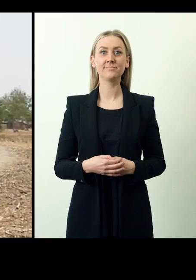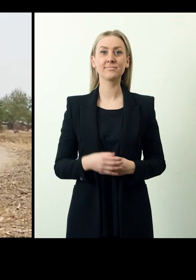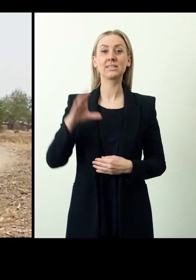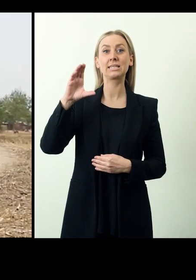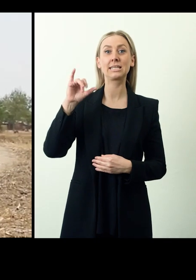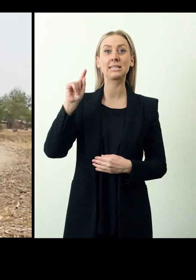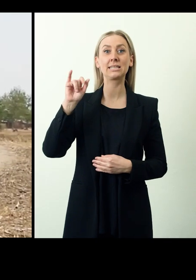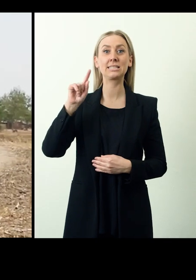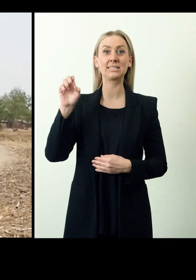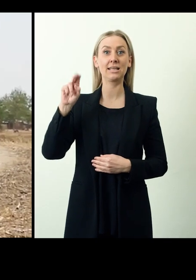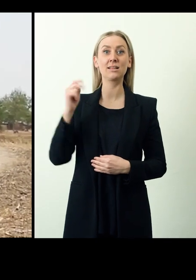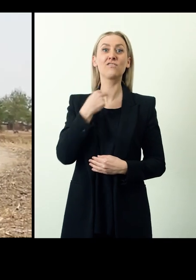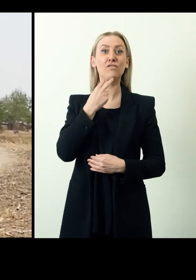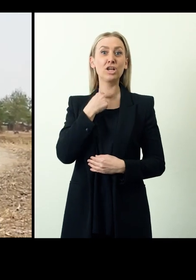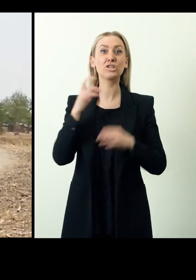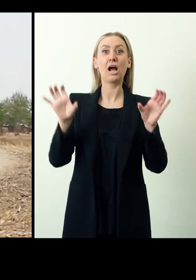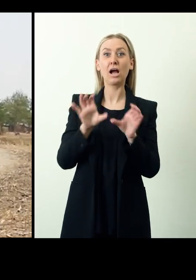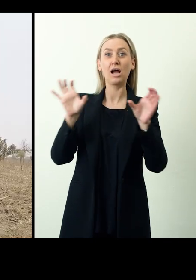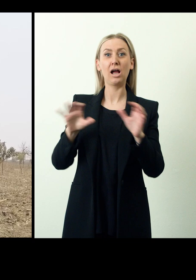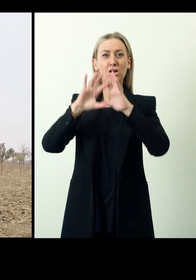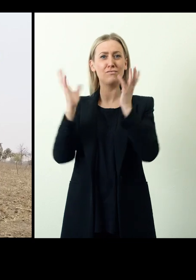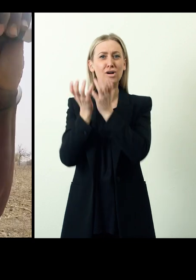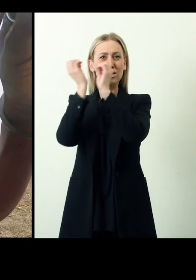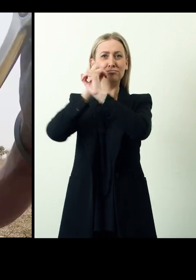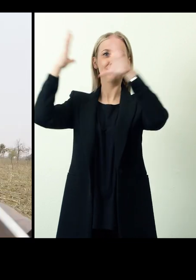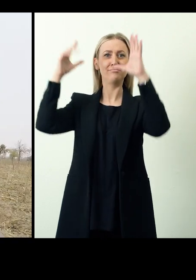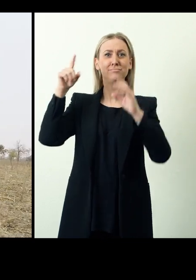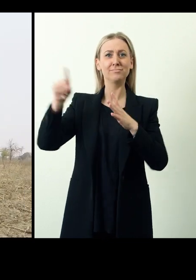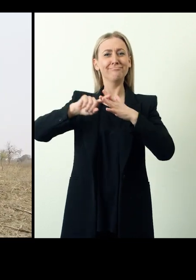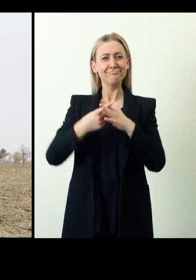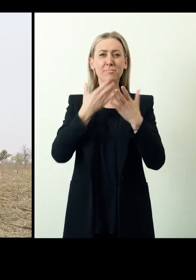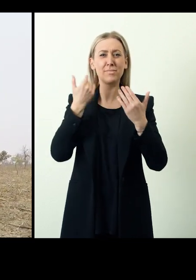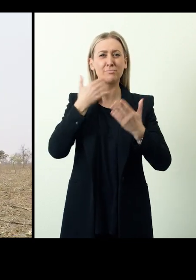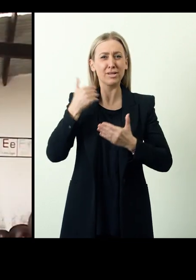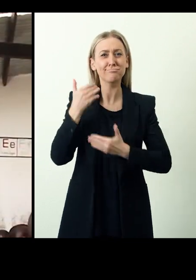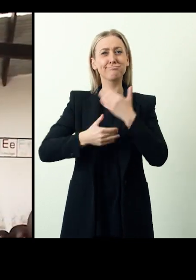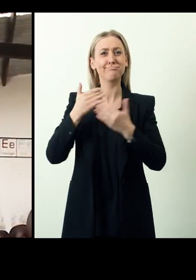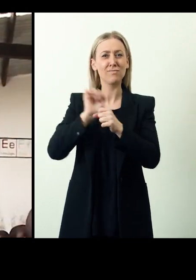Citizen Voice and Action is a World Vision initiative to improve services such as health care and education